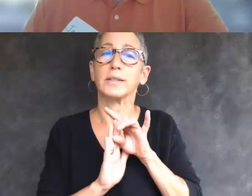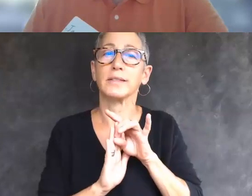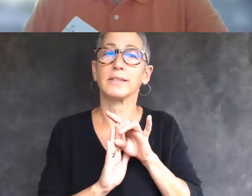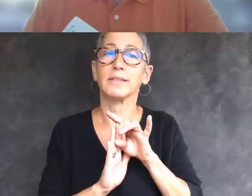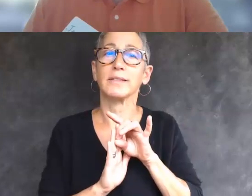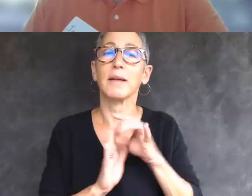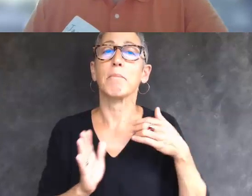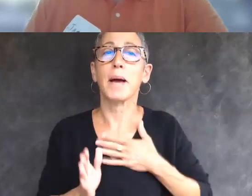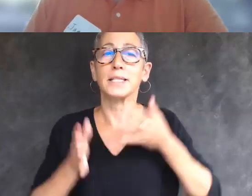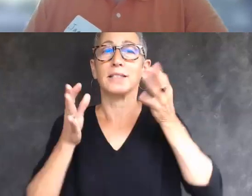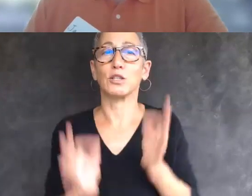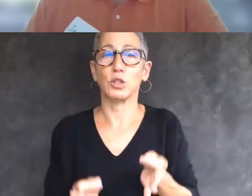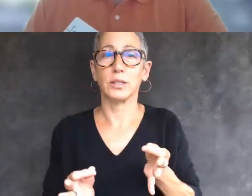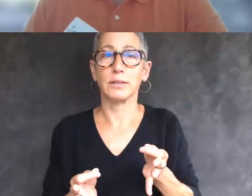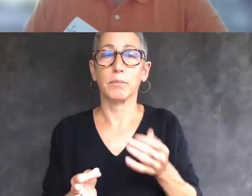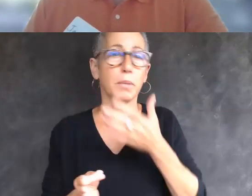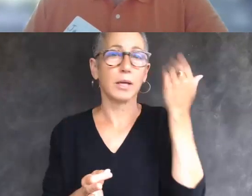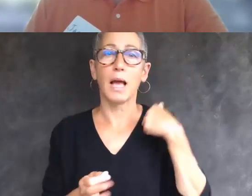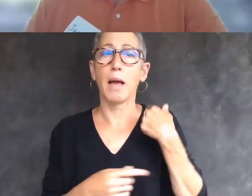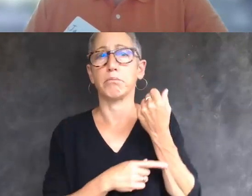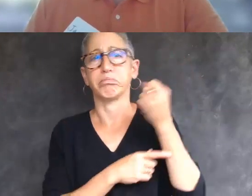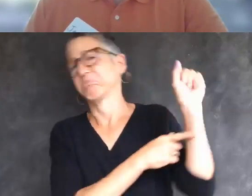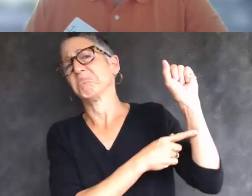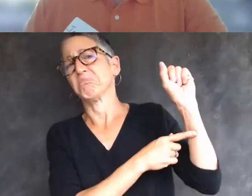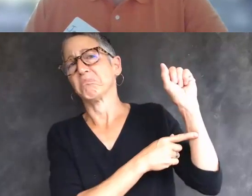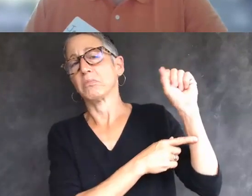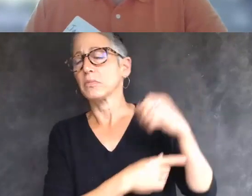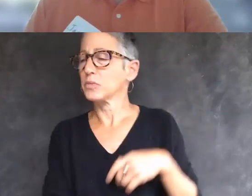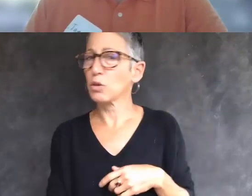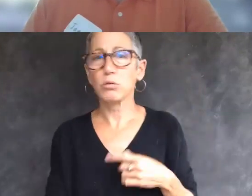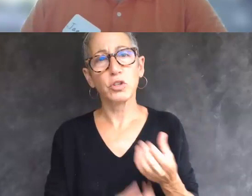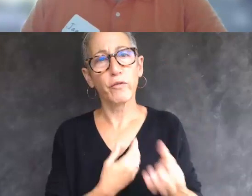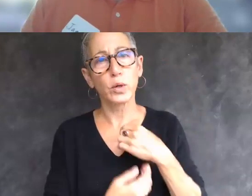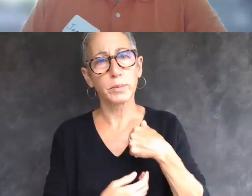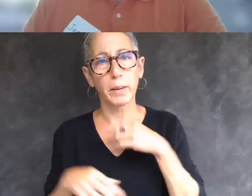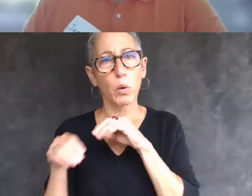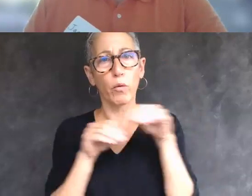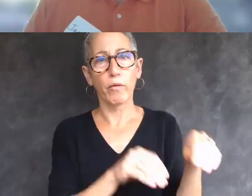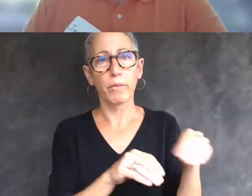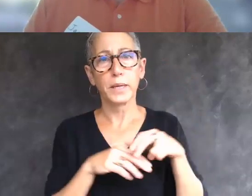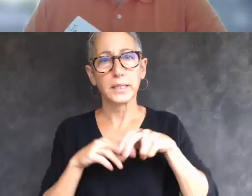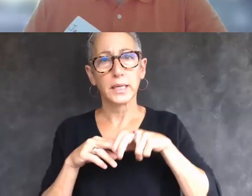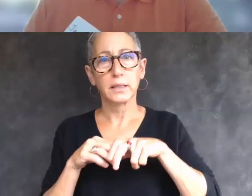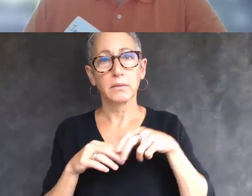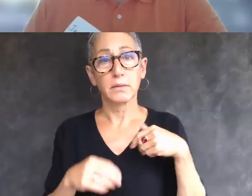how I'm processing the situation right now. And she ended up kind of forcing me to move my seat. And it was kind of a humiliating situation.